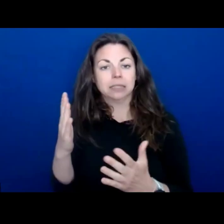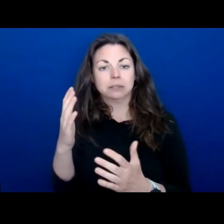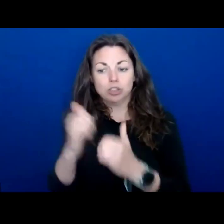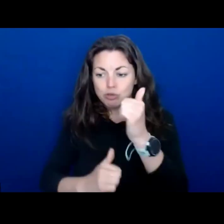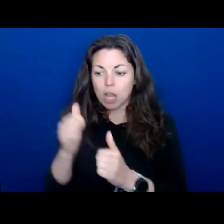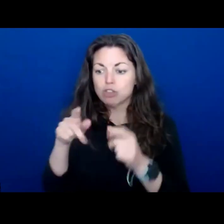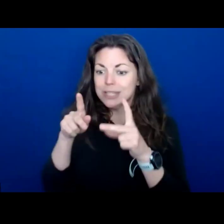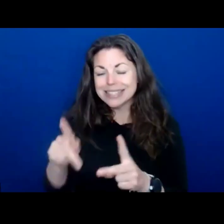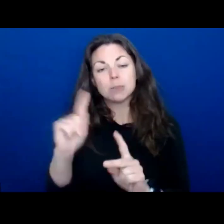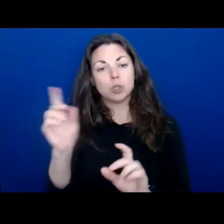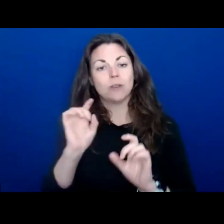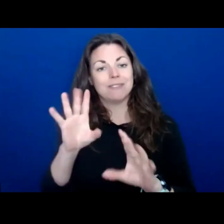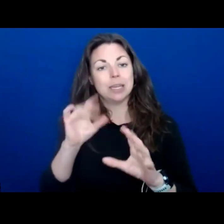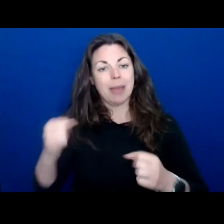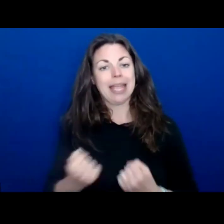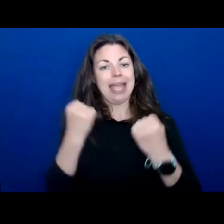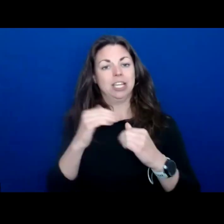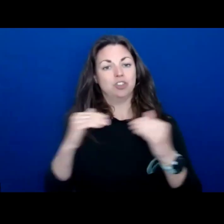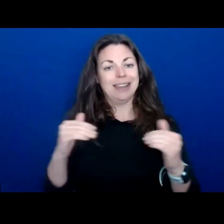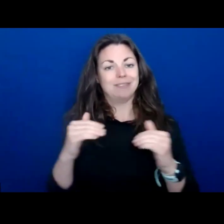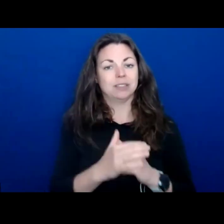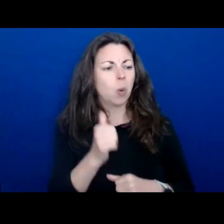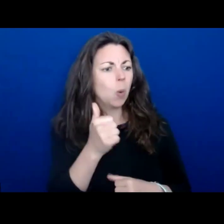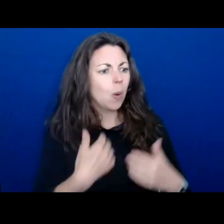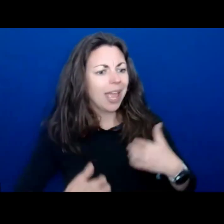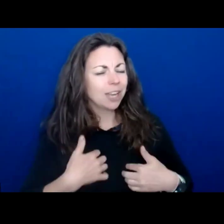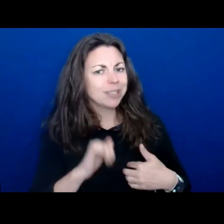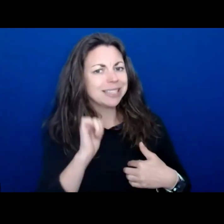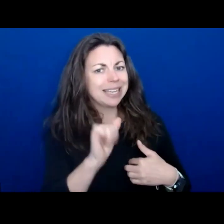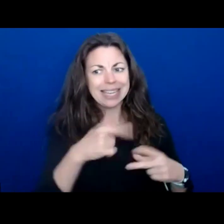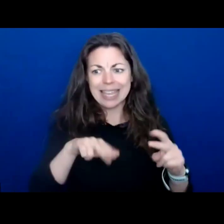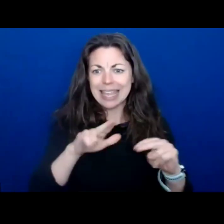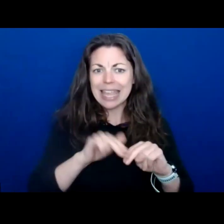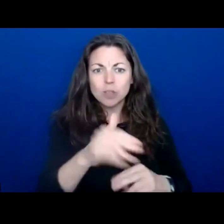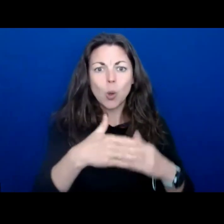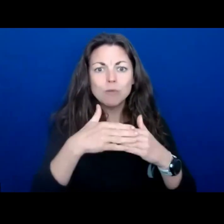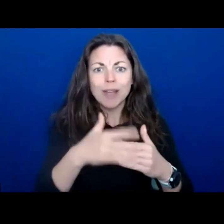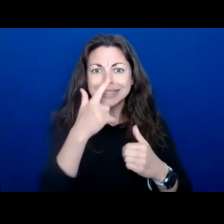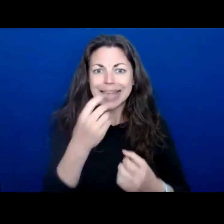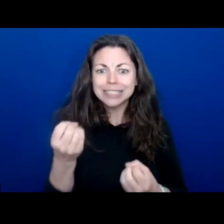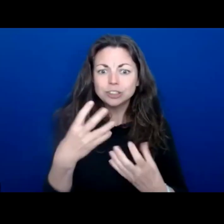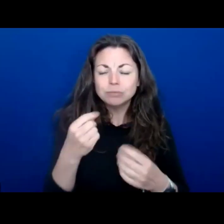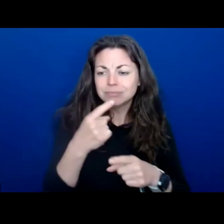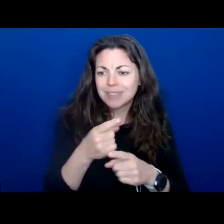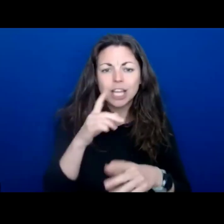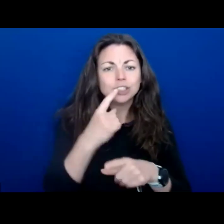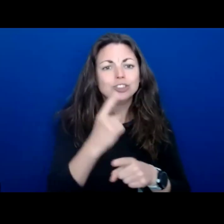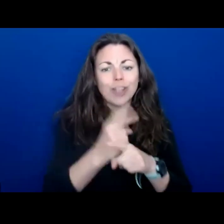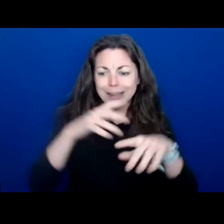Amelia: That's really interesting. Thank you. If your, your friend is, is able to share more in the chat, that would be wonderful. And I think we've also